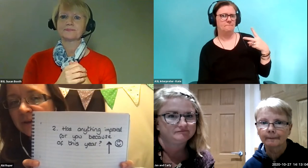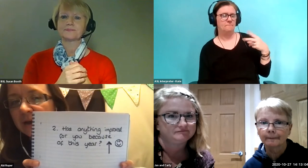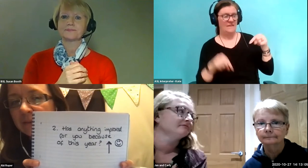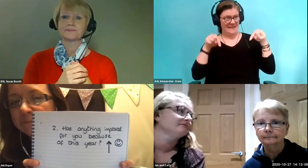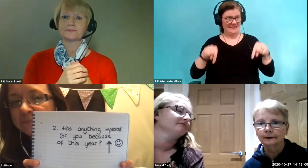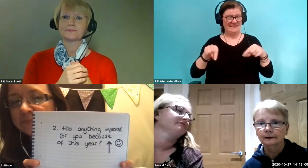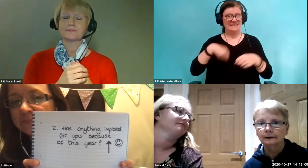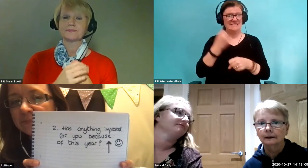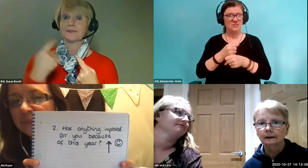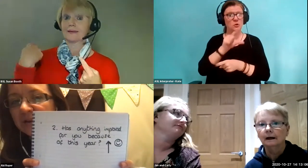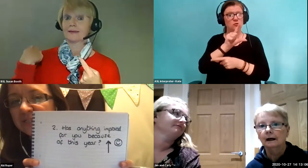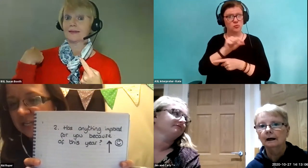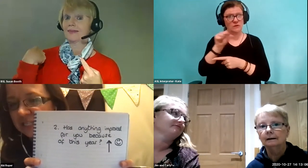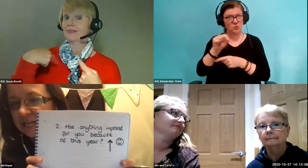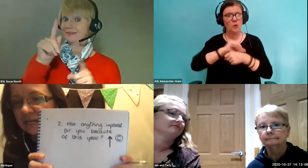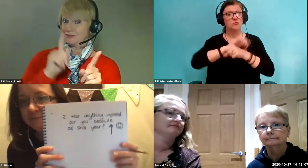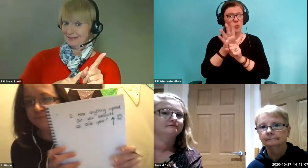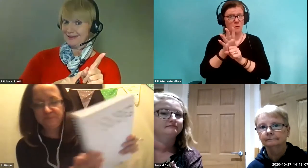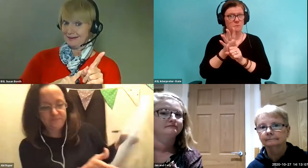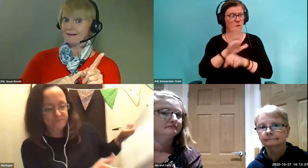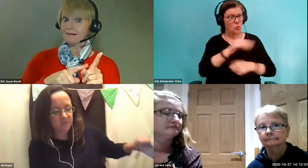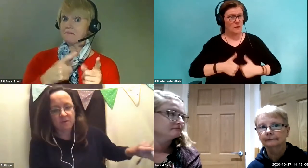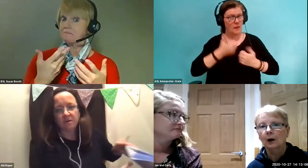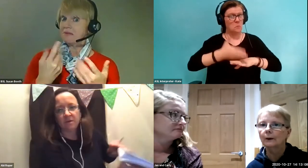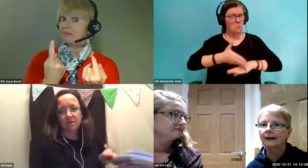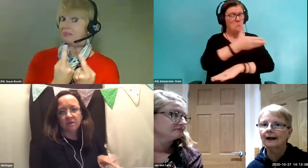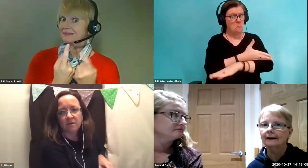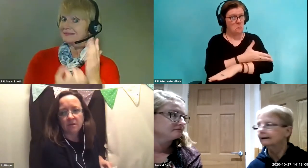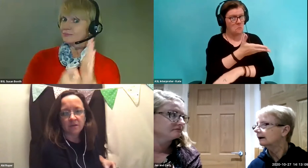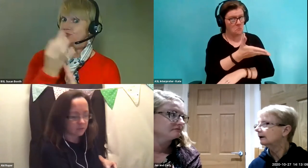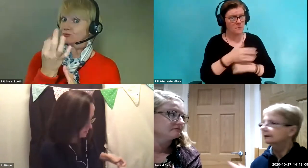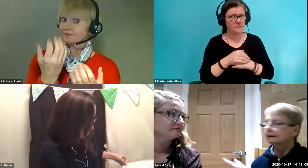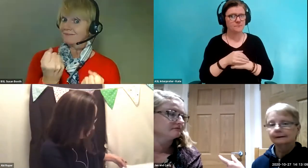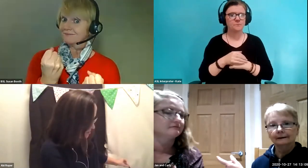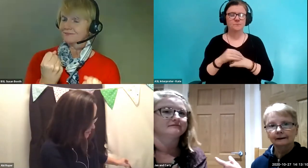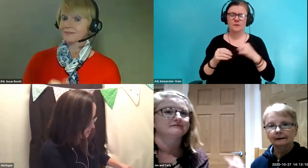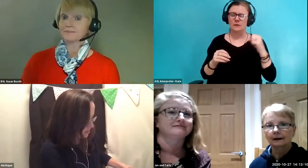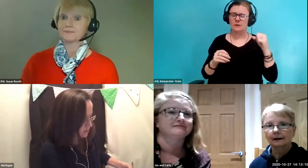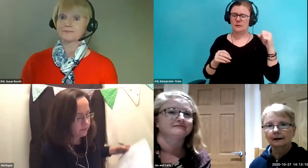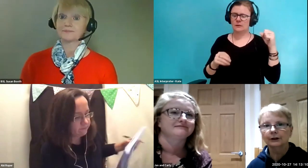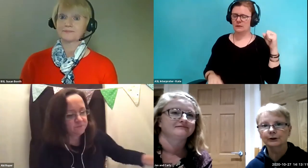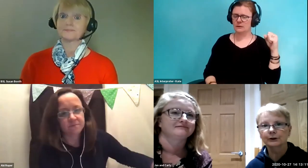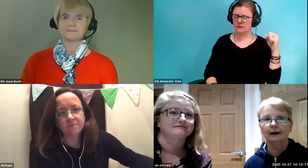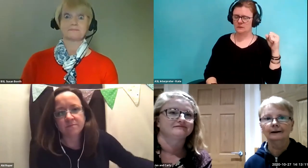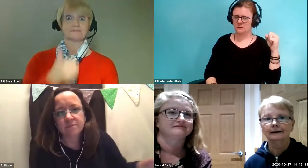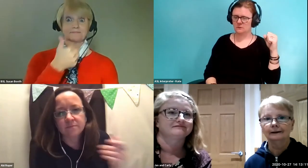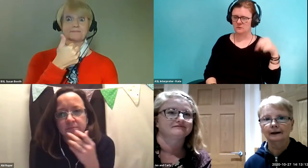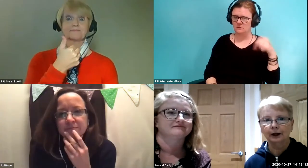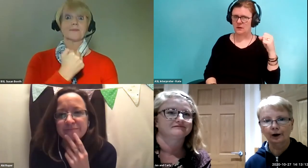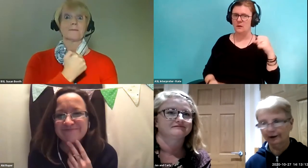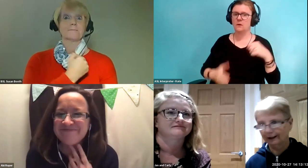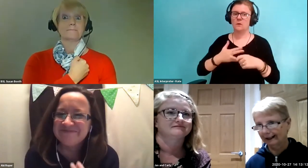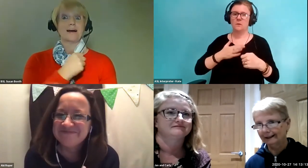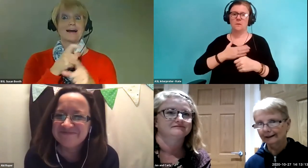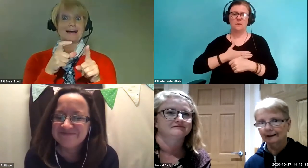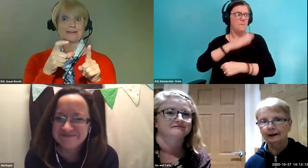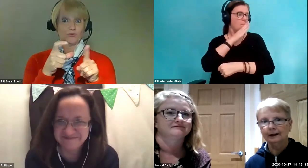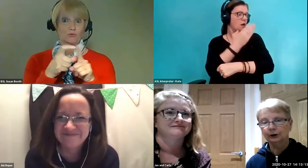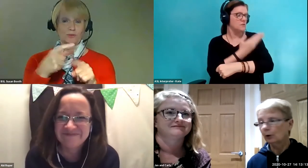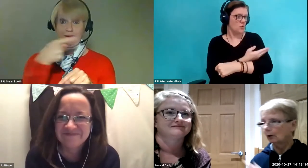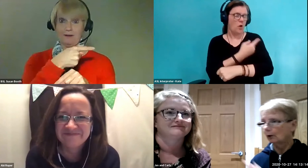um because of this year oh yeah uh daughter a Carly talk